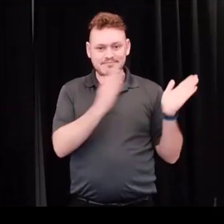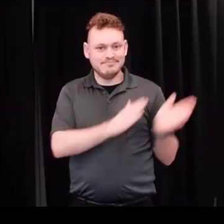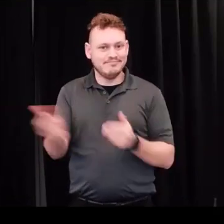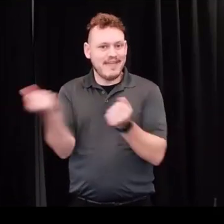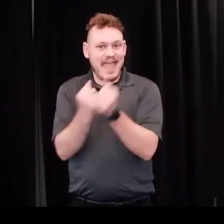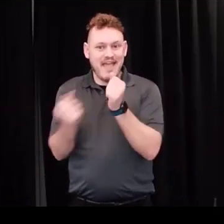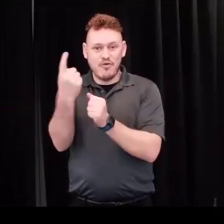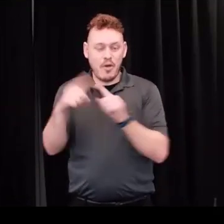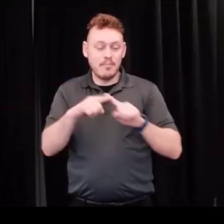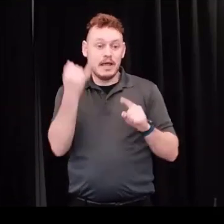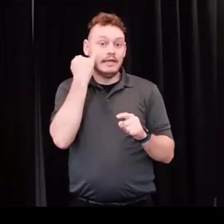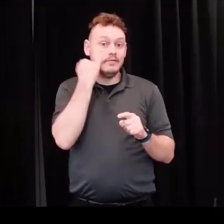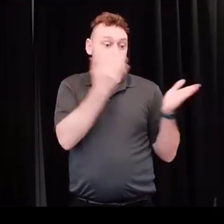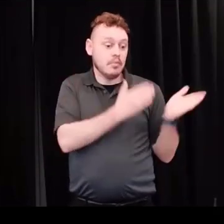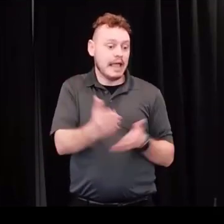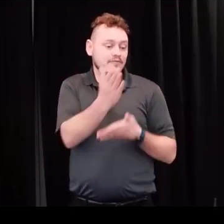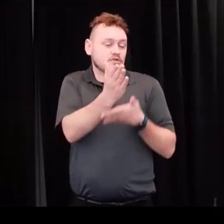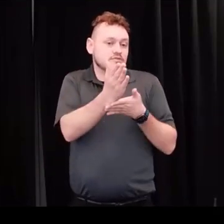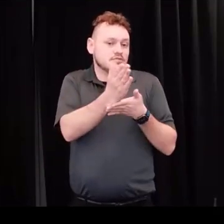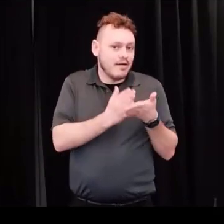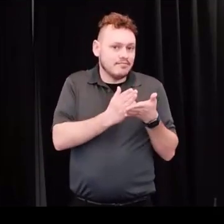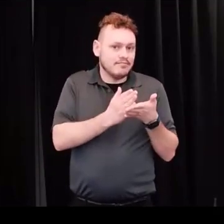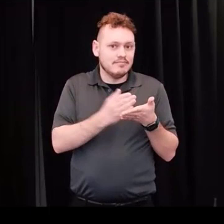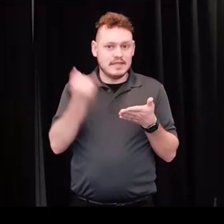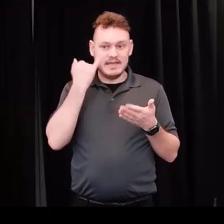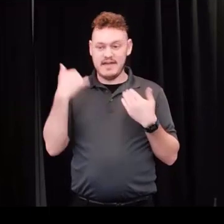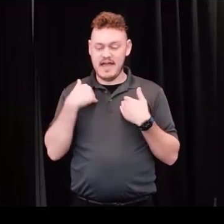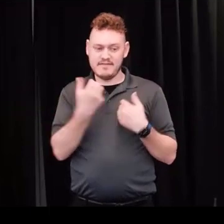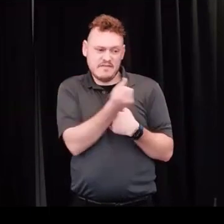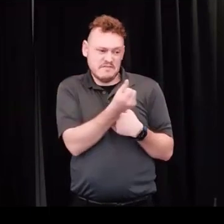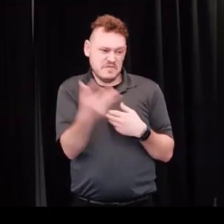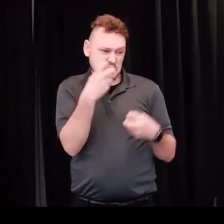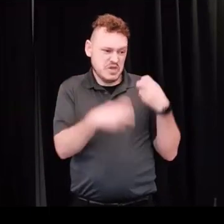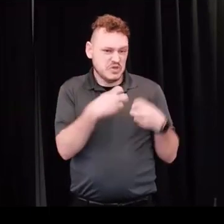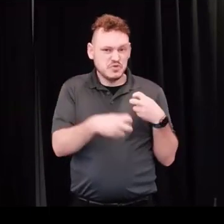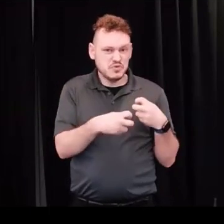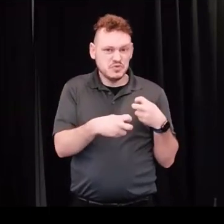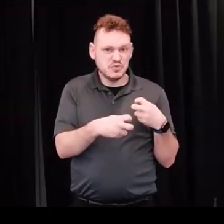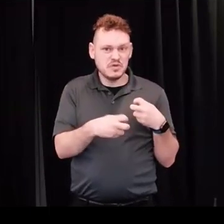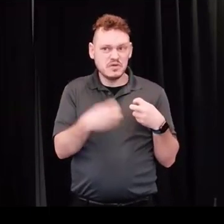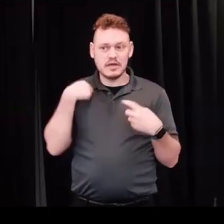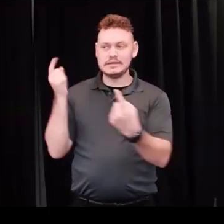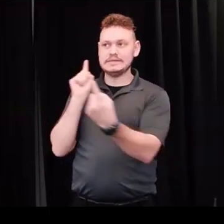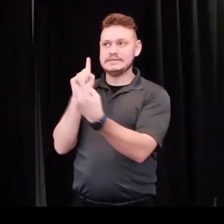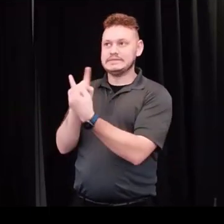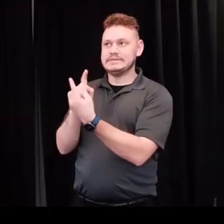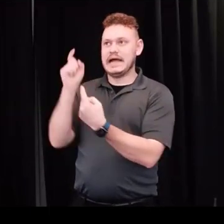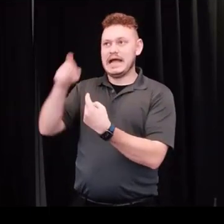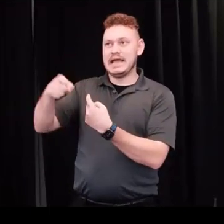some, even if I have a few of the issues and I come to you and I say, "But I have this issue" and